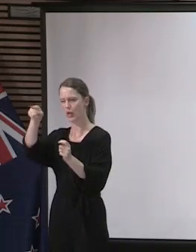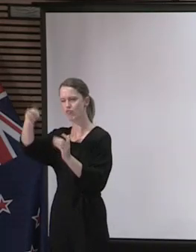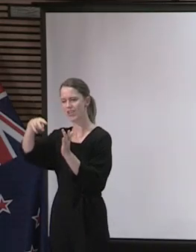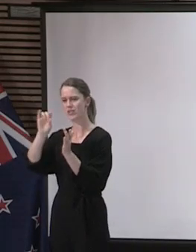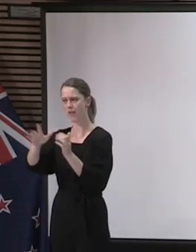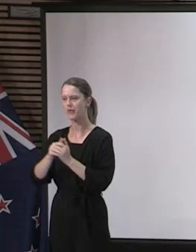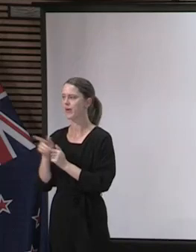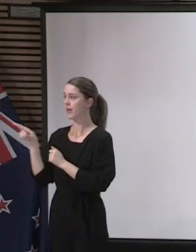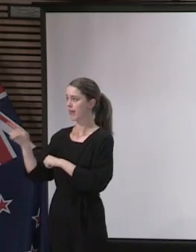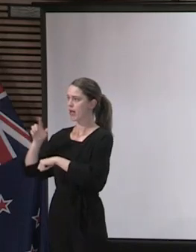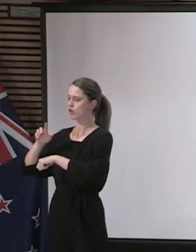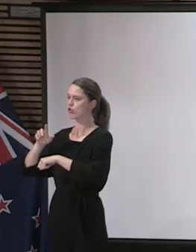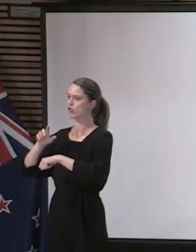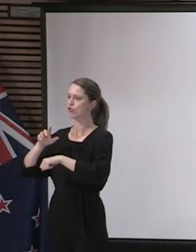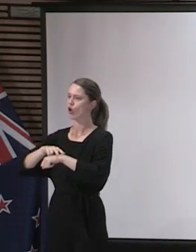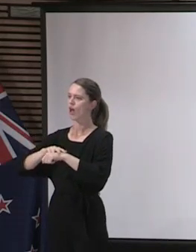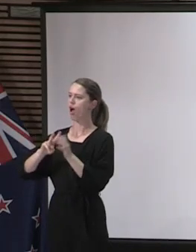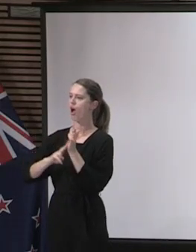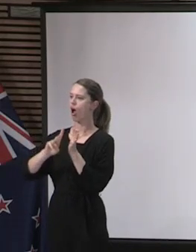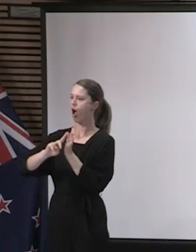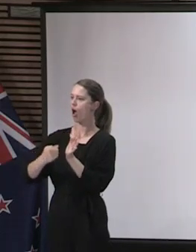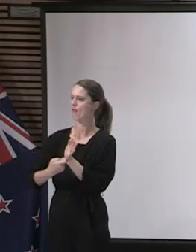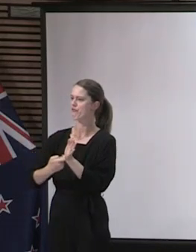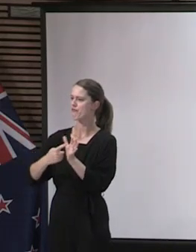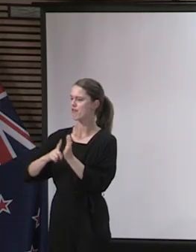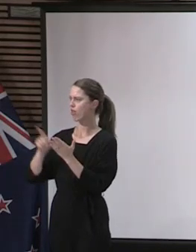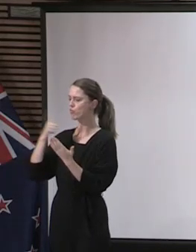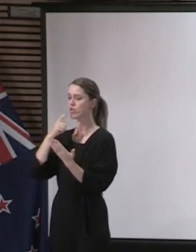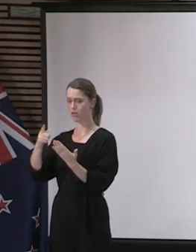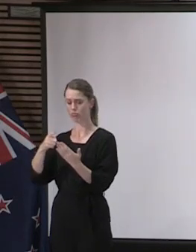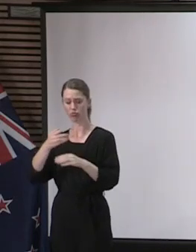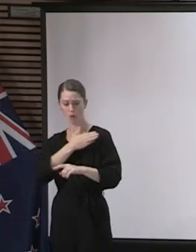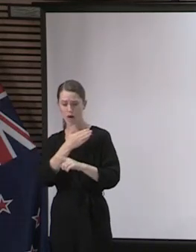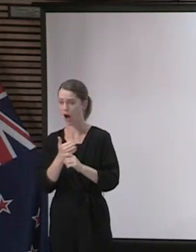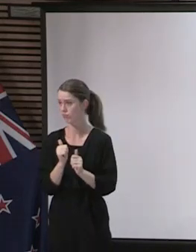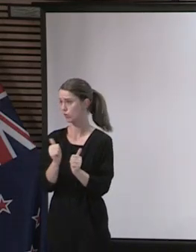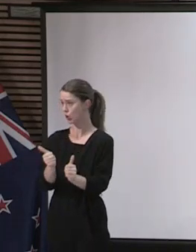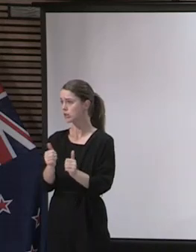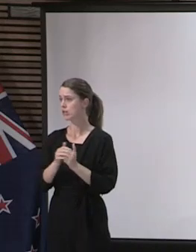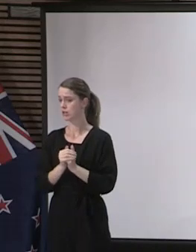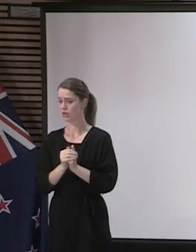in summary, the report will be made available so you can read it yourself - I think the